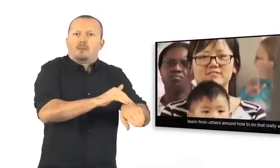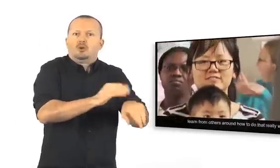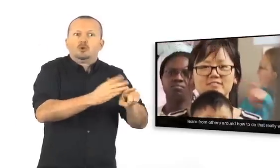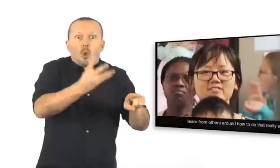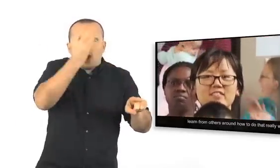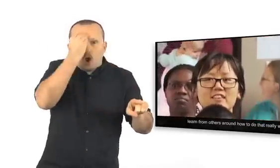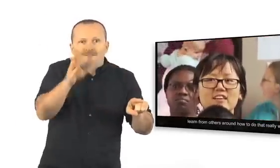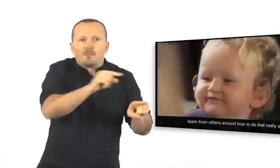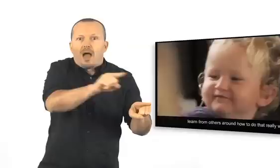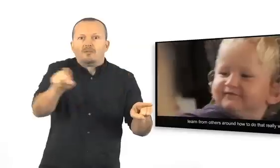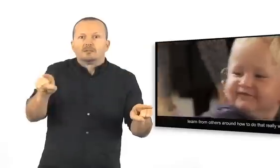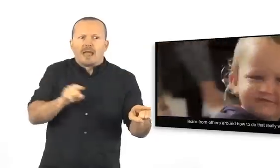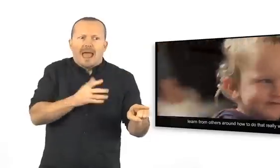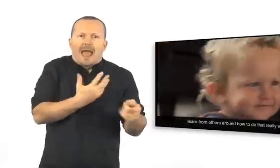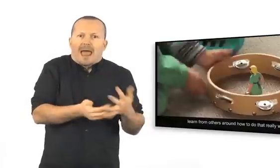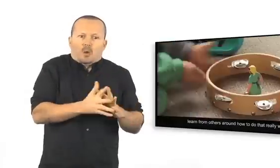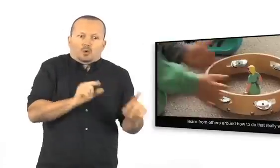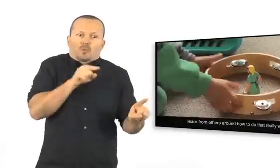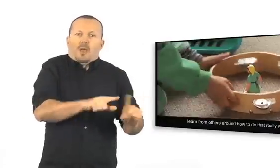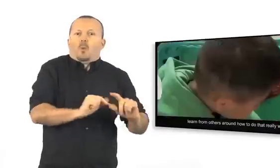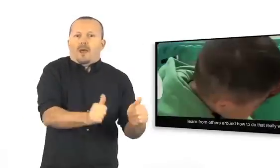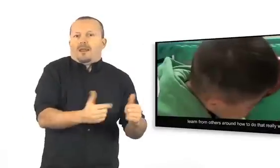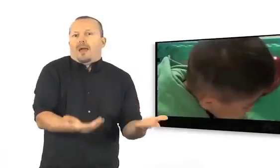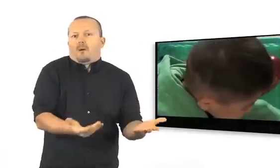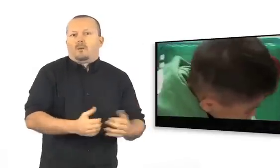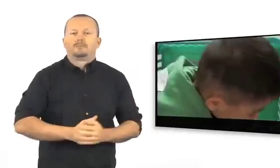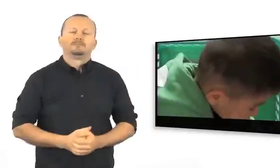to learn from others around how to do that really well.